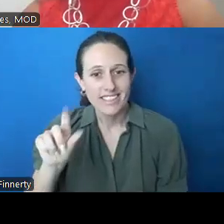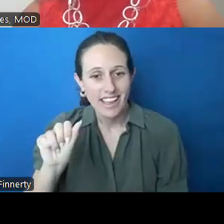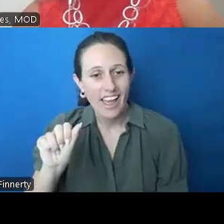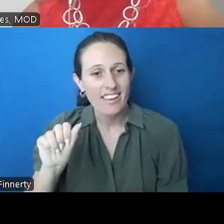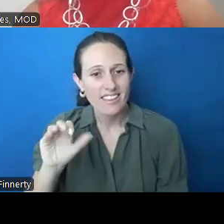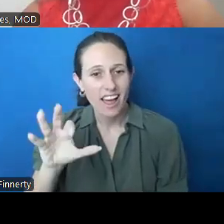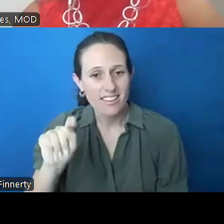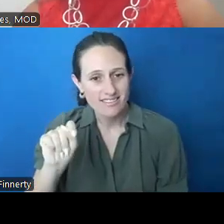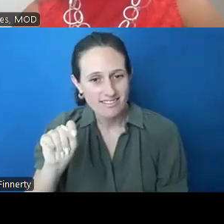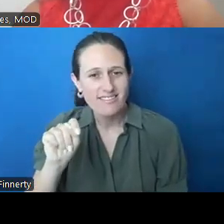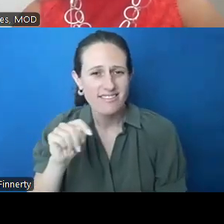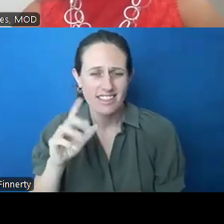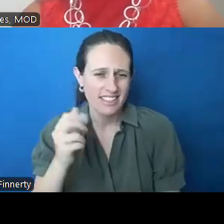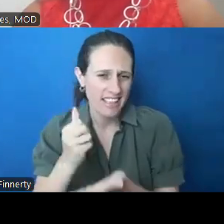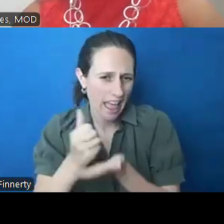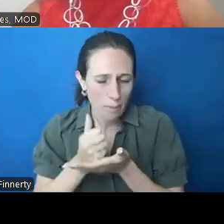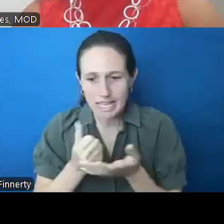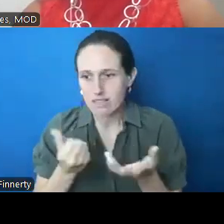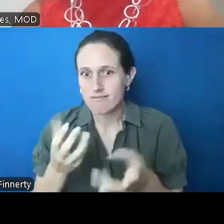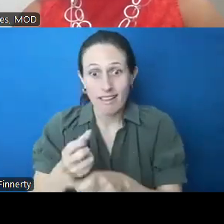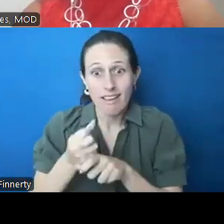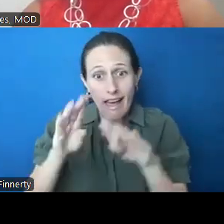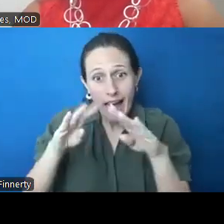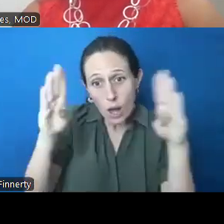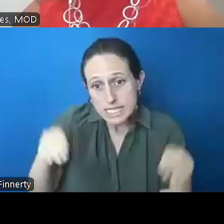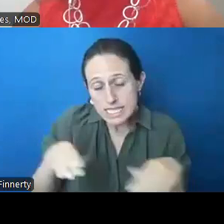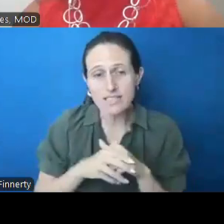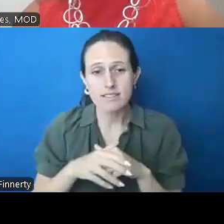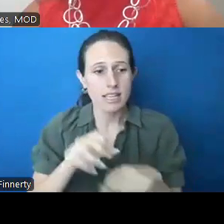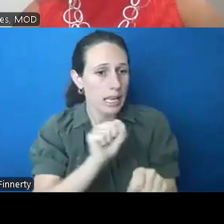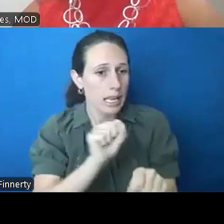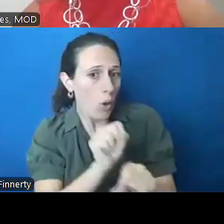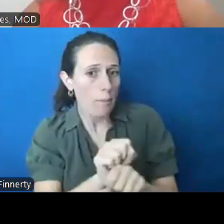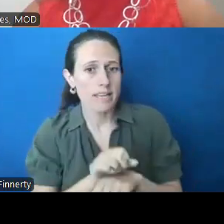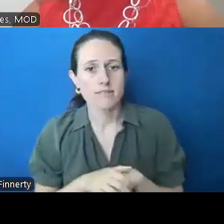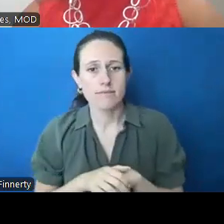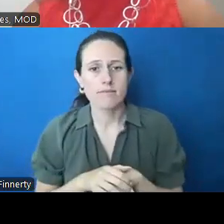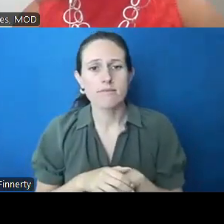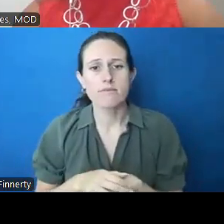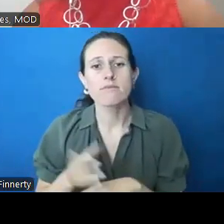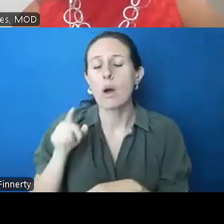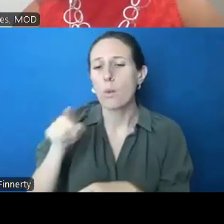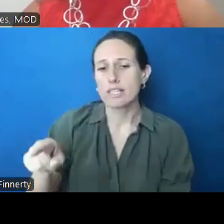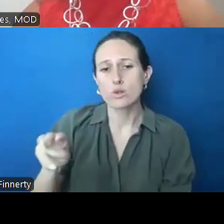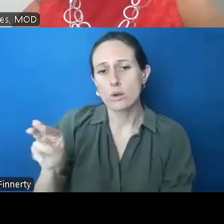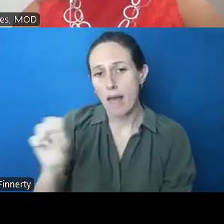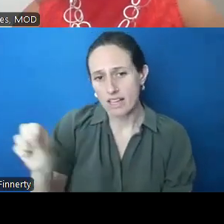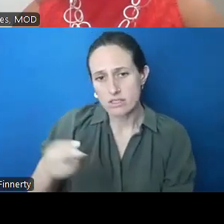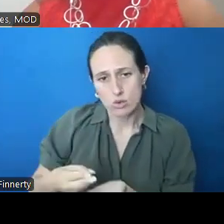ADA Act has helped me in obtaining housing and employment. I went to MassRehab